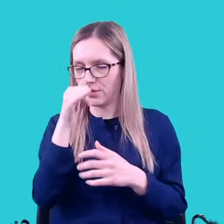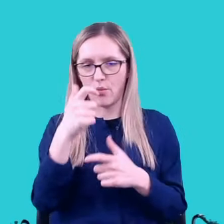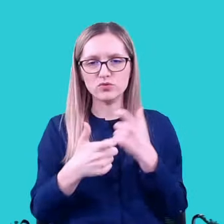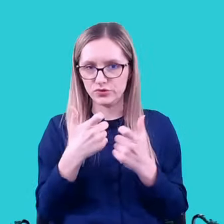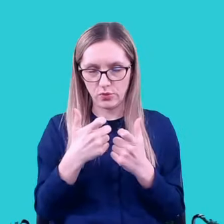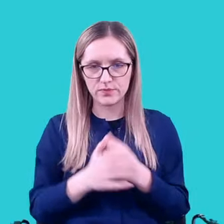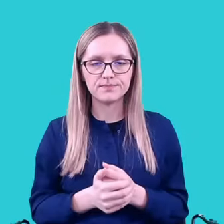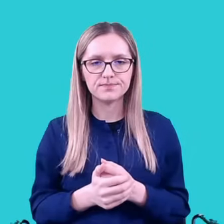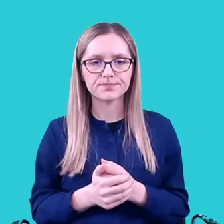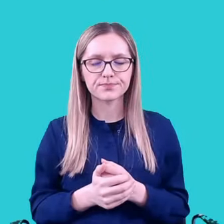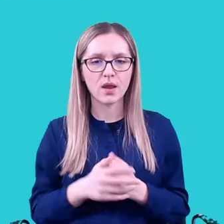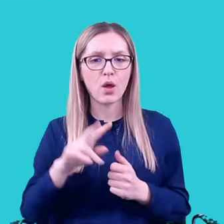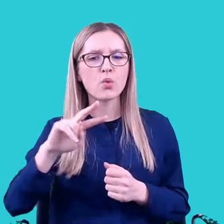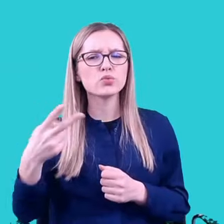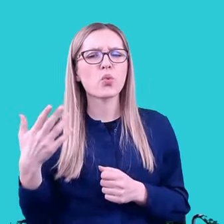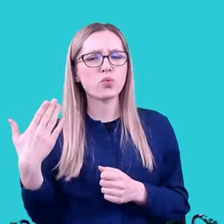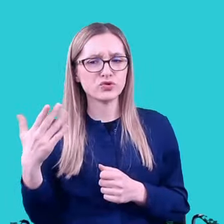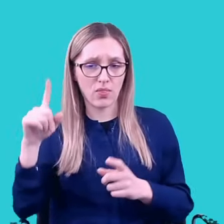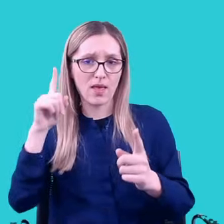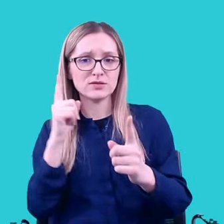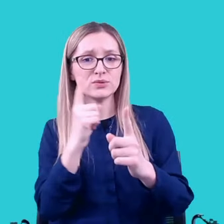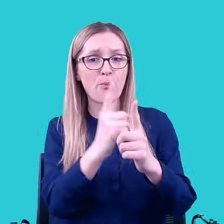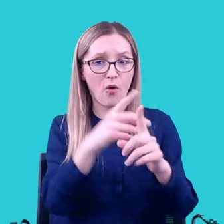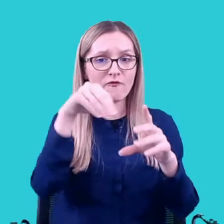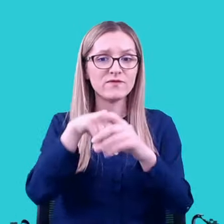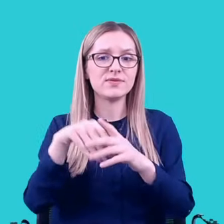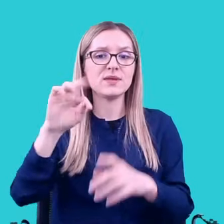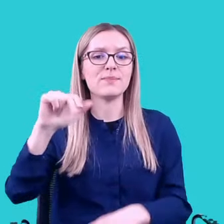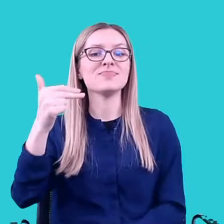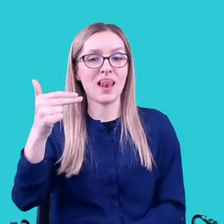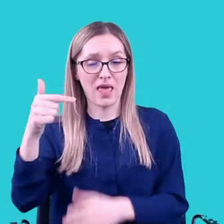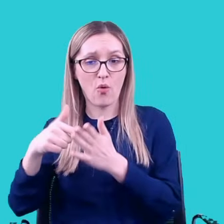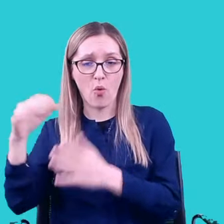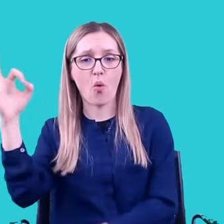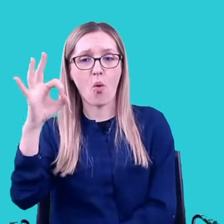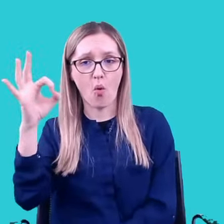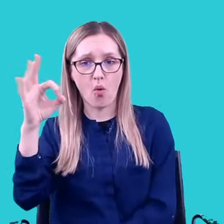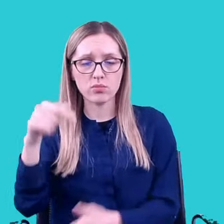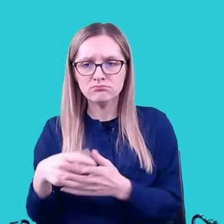On the other side, a proton will meet oxygen and the following reaction will start there.